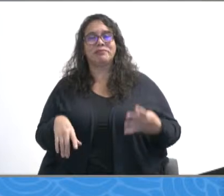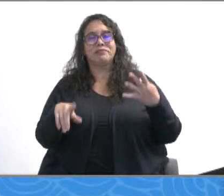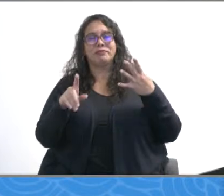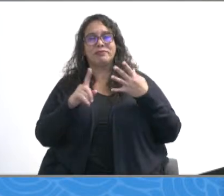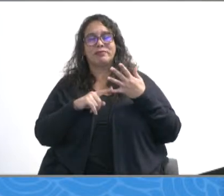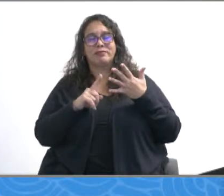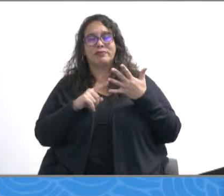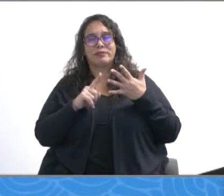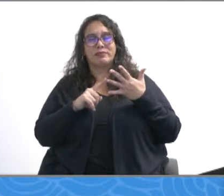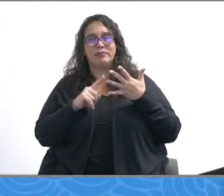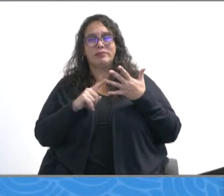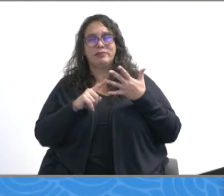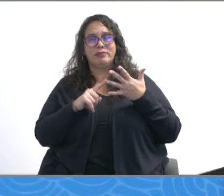college and career readiness.